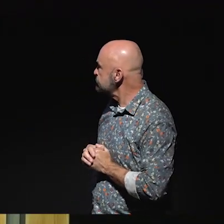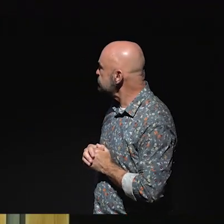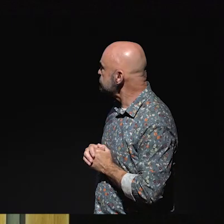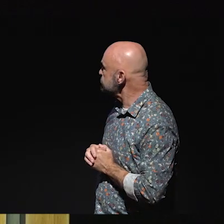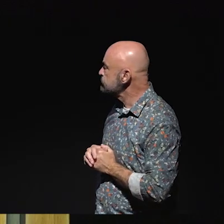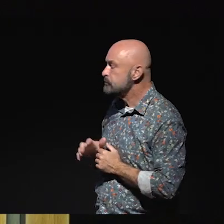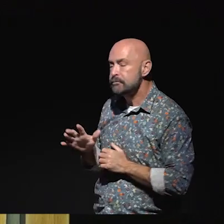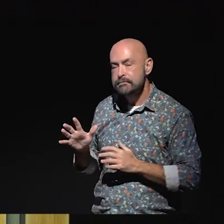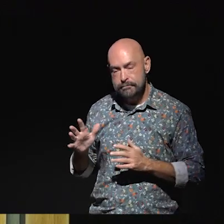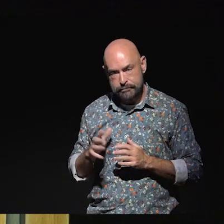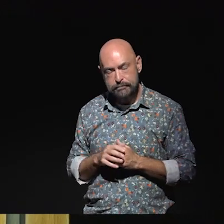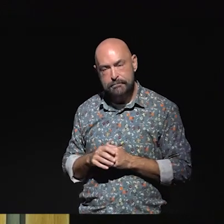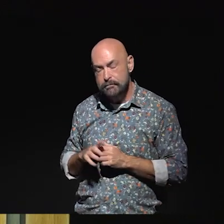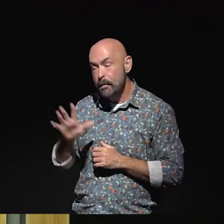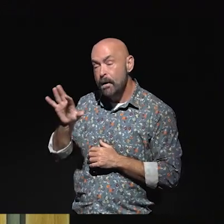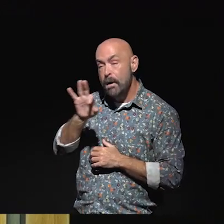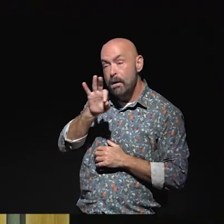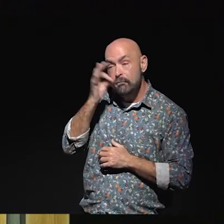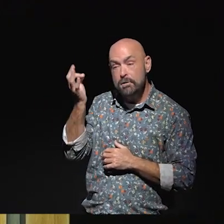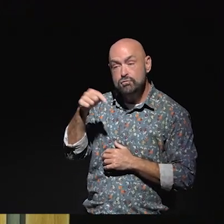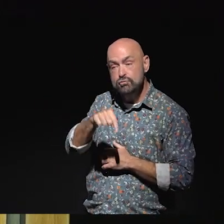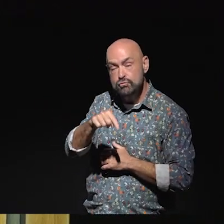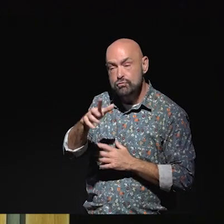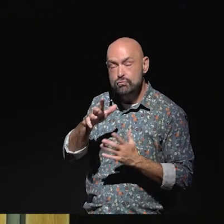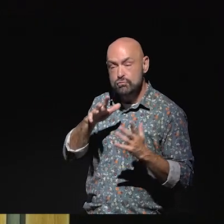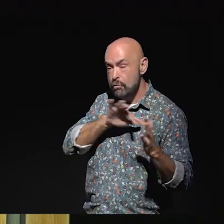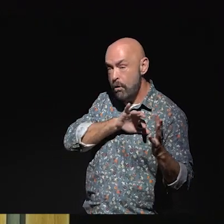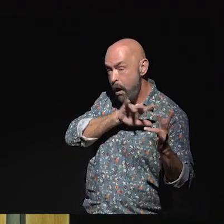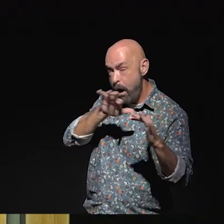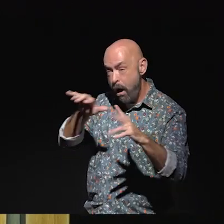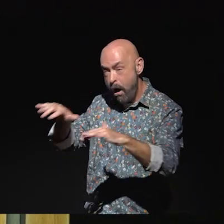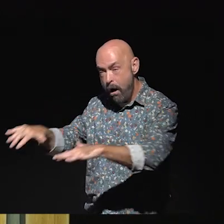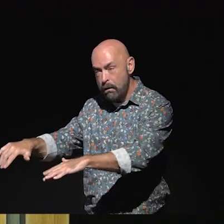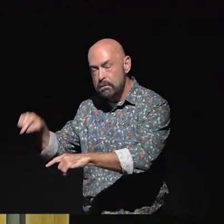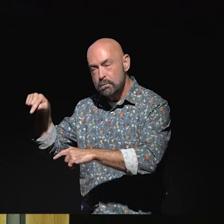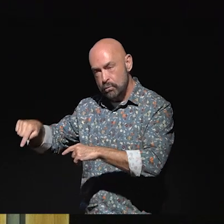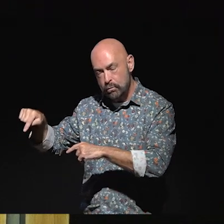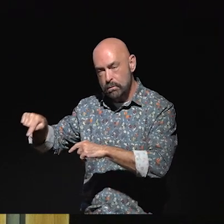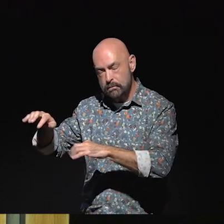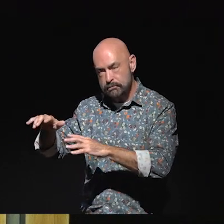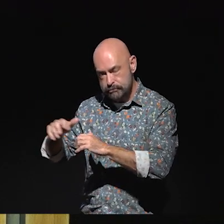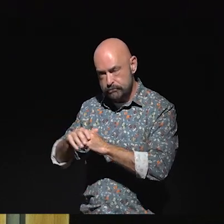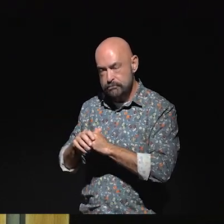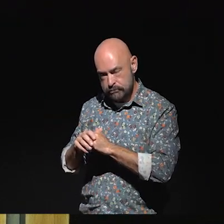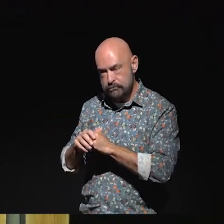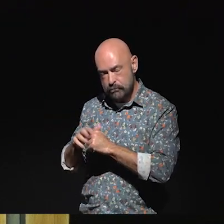Administrators, French administrators flock down to Rome